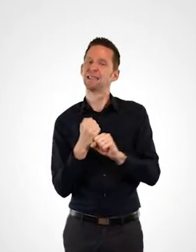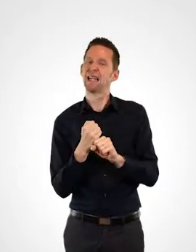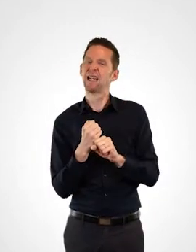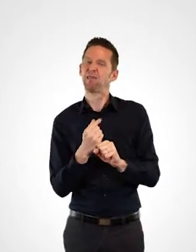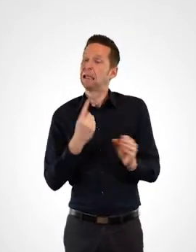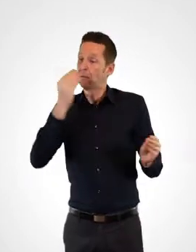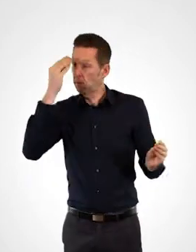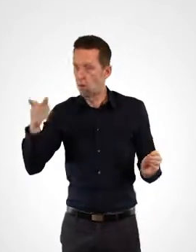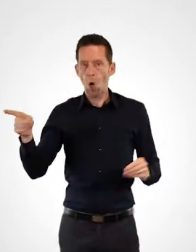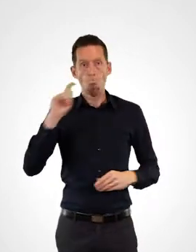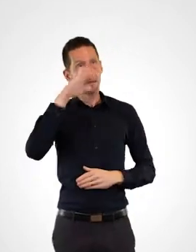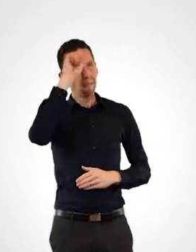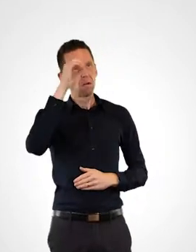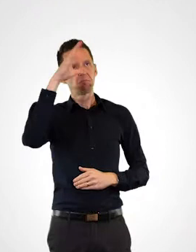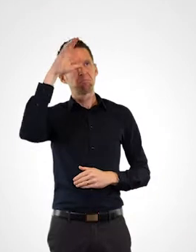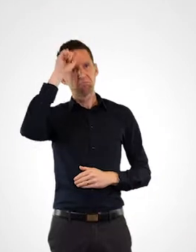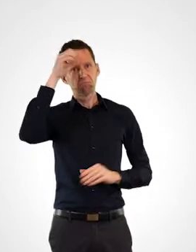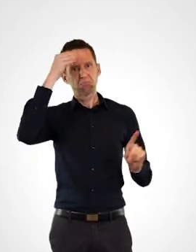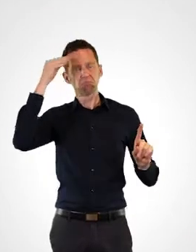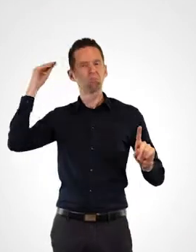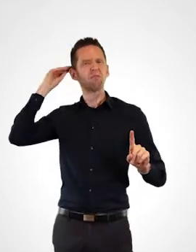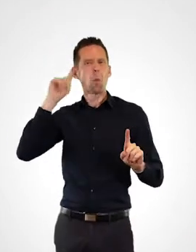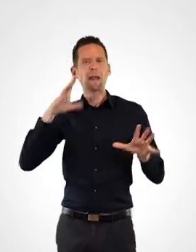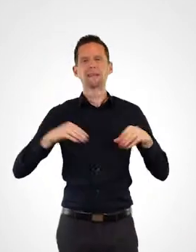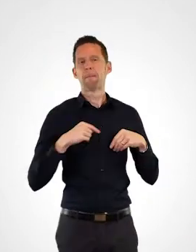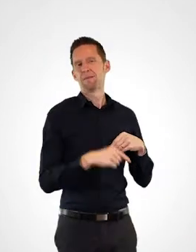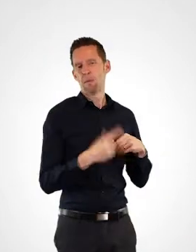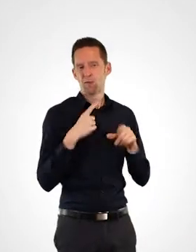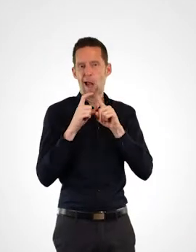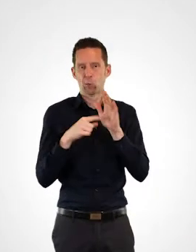then they would believe it and they would accept it.